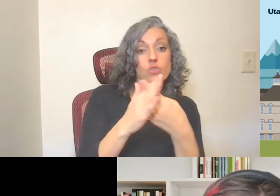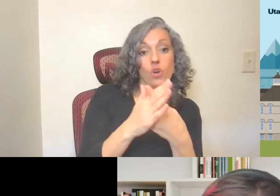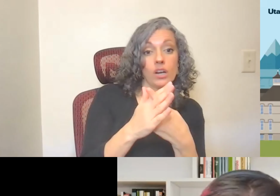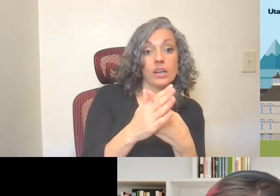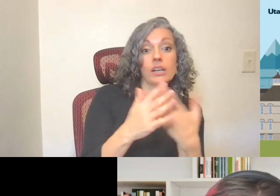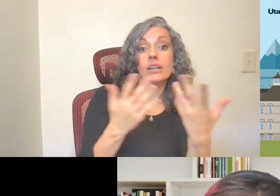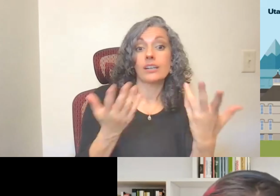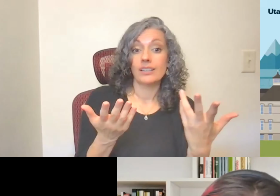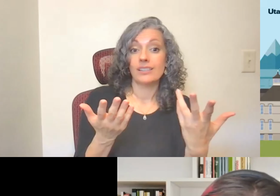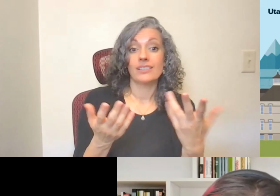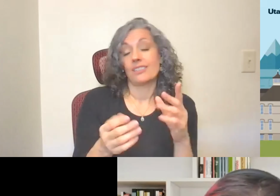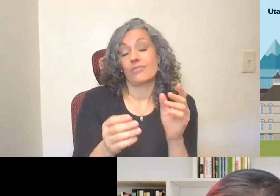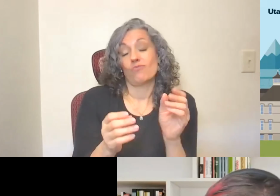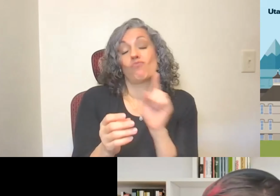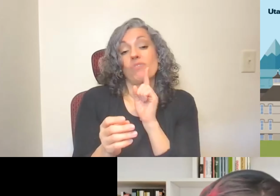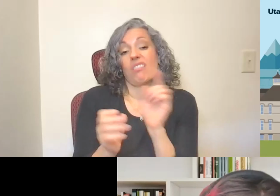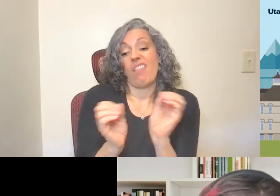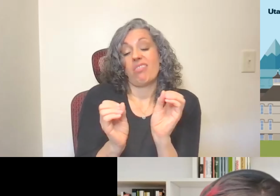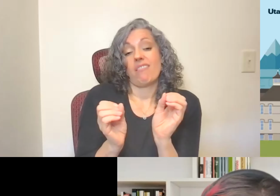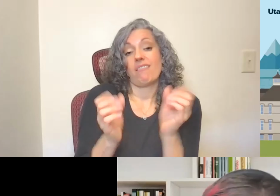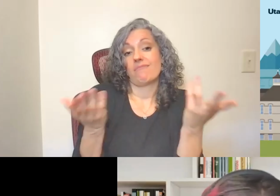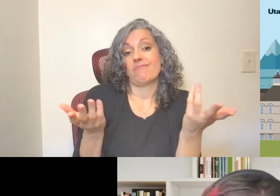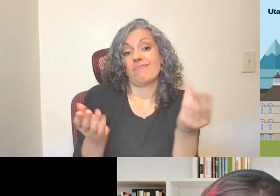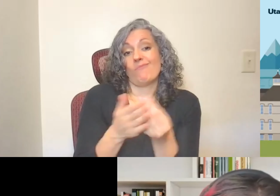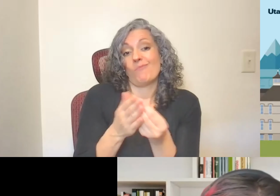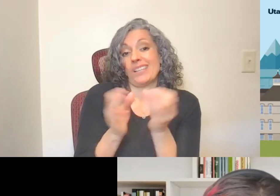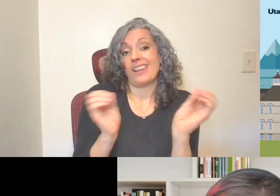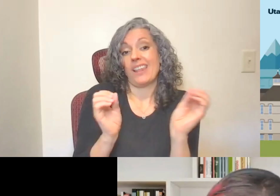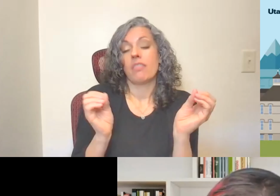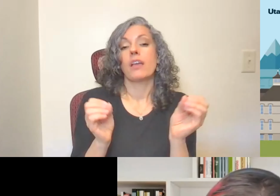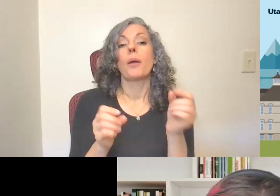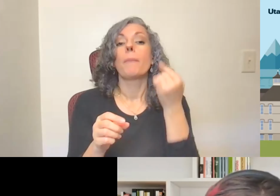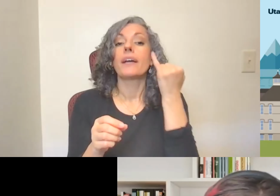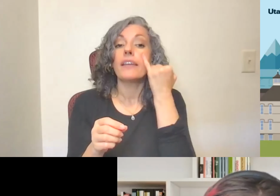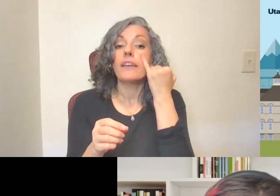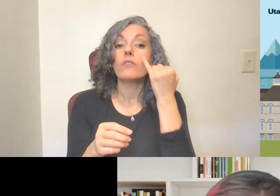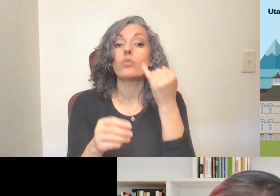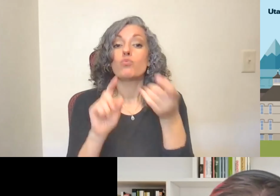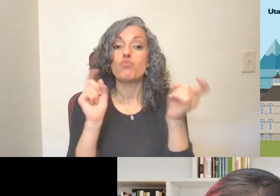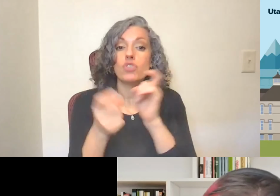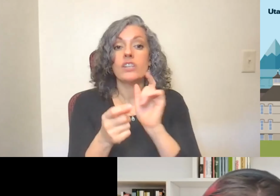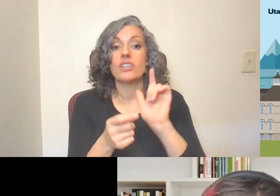it's it's a design. If you have to change or decide things once development started or once